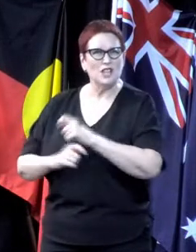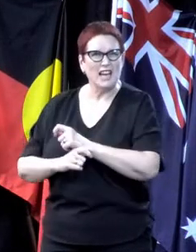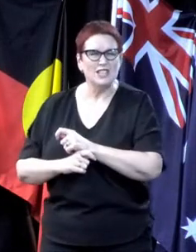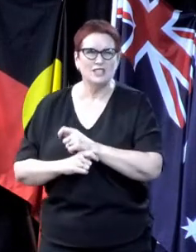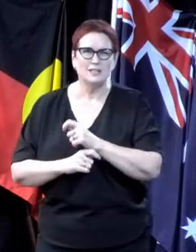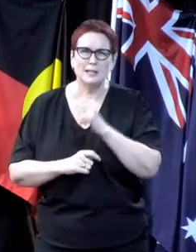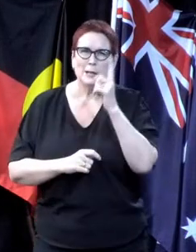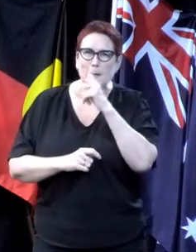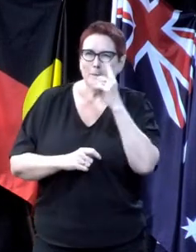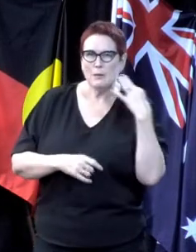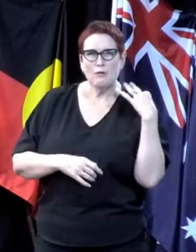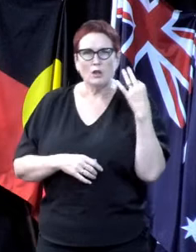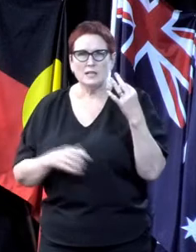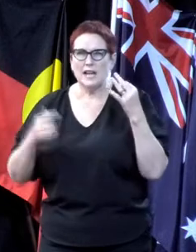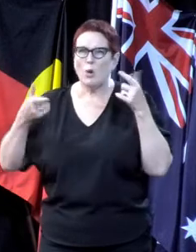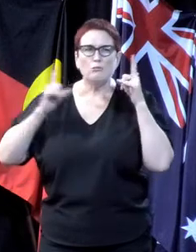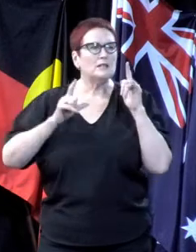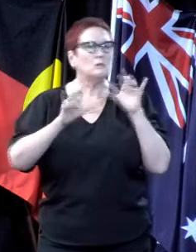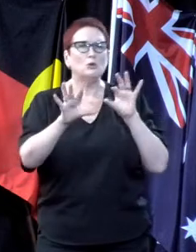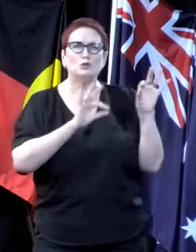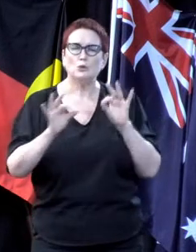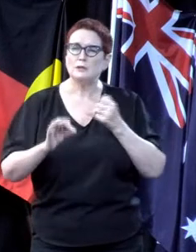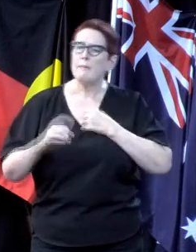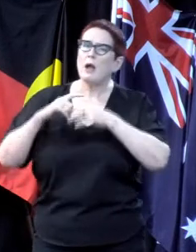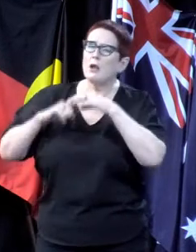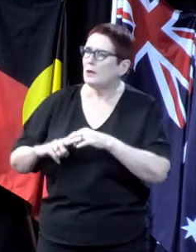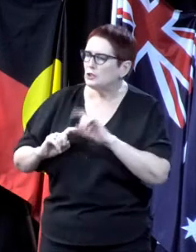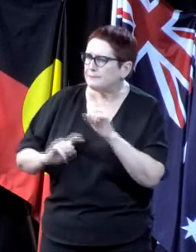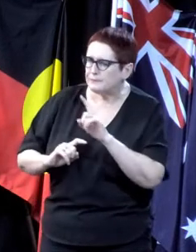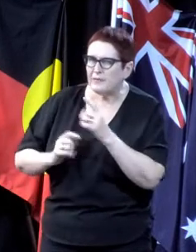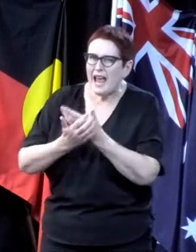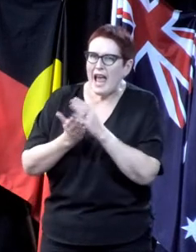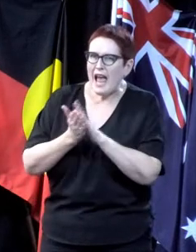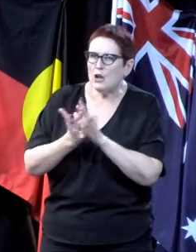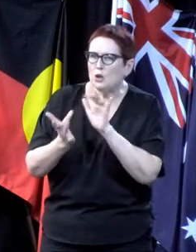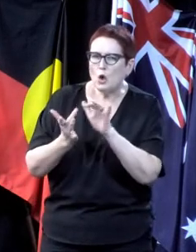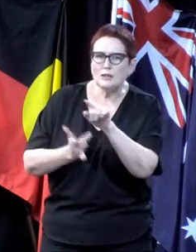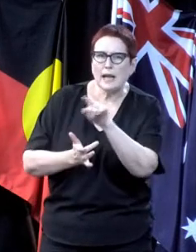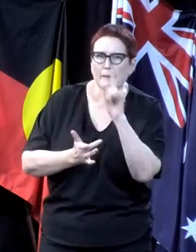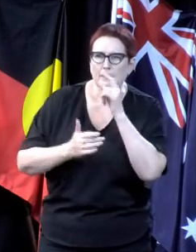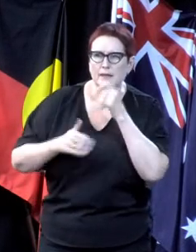How do you reach the people who might be slightly less enthusiastic